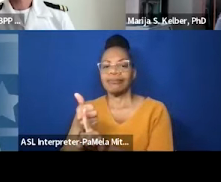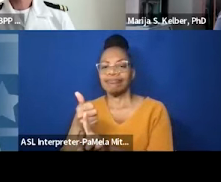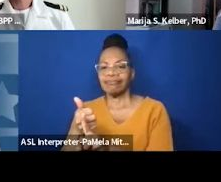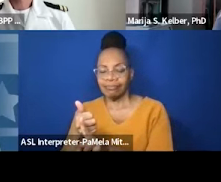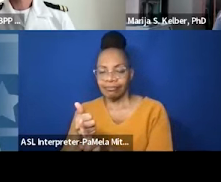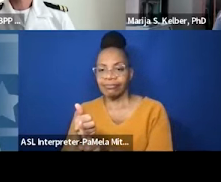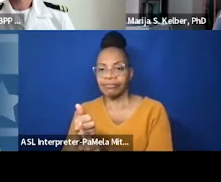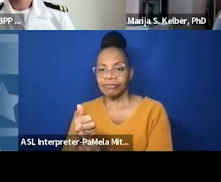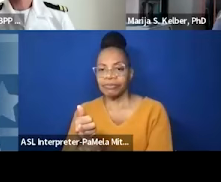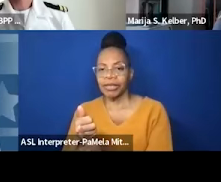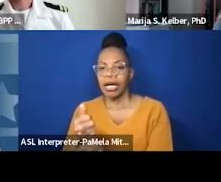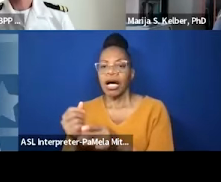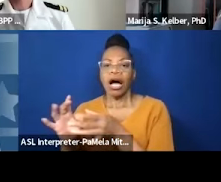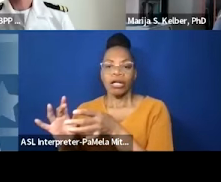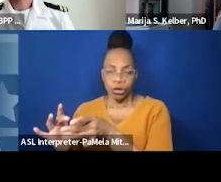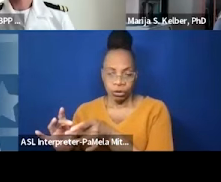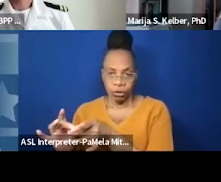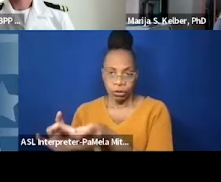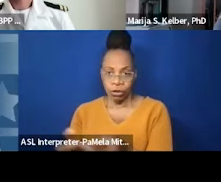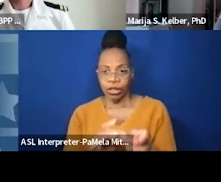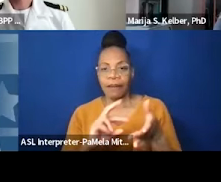so meaning that for individuals